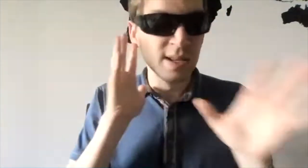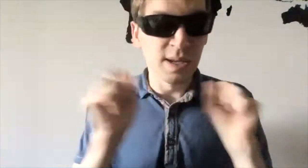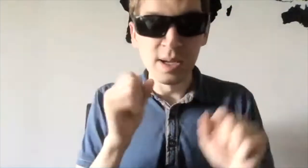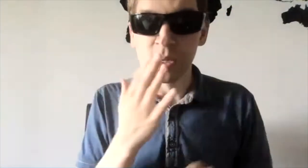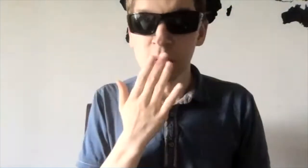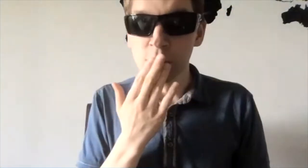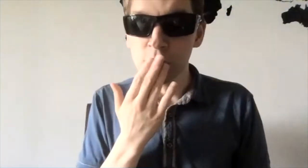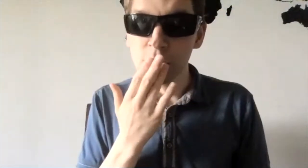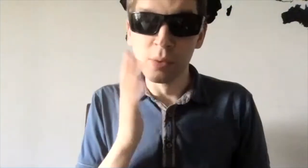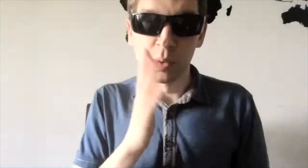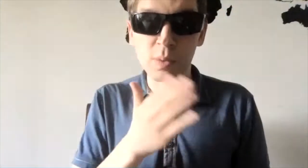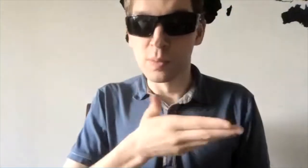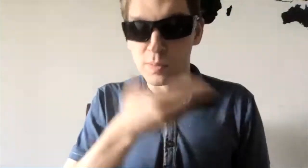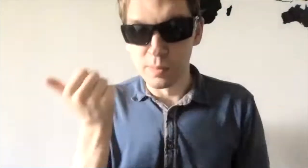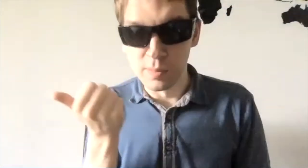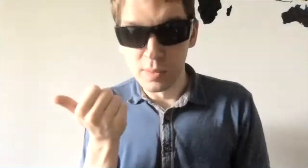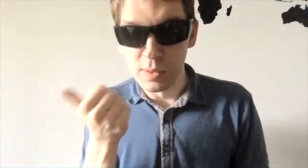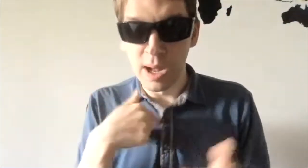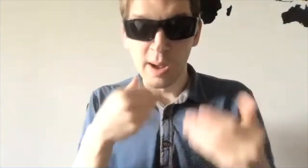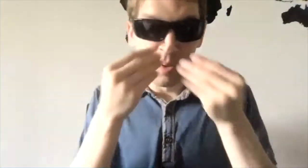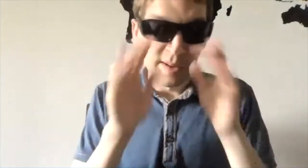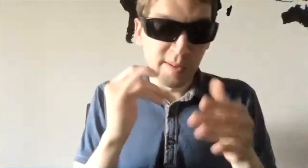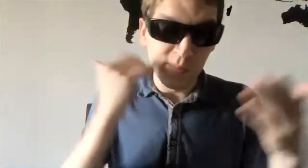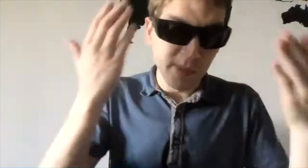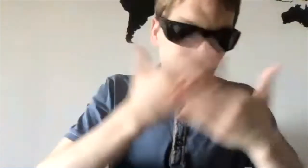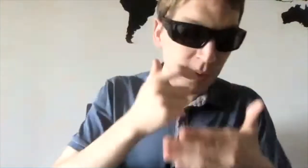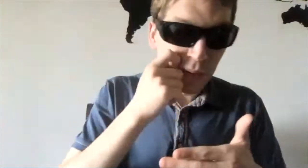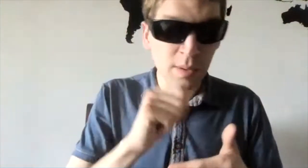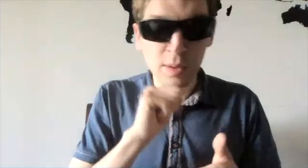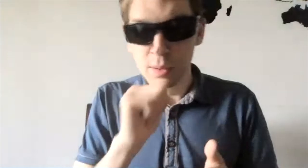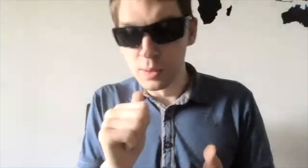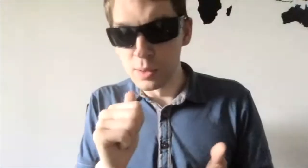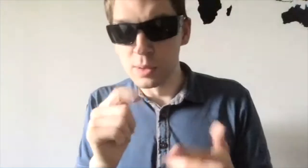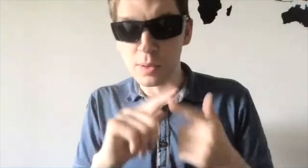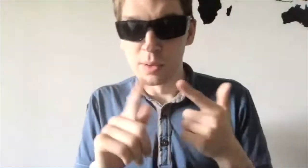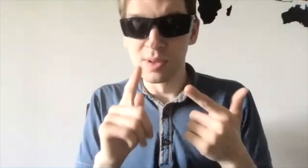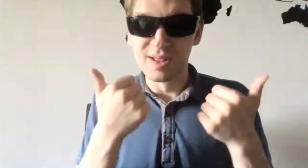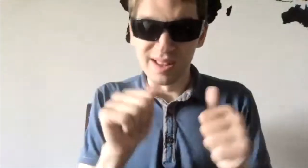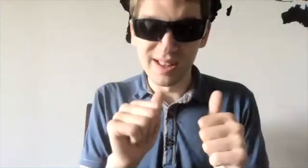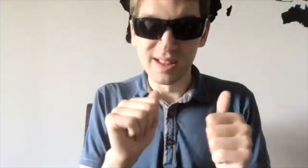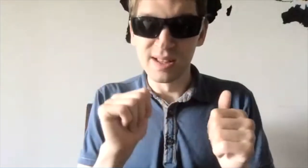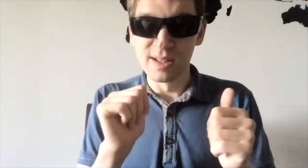headache when I'm trying to watch someone sign. It doesn't matter if there's dark